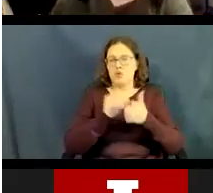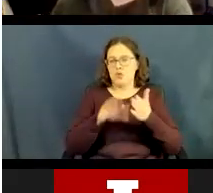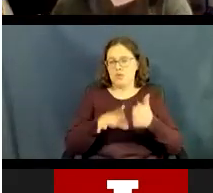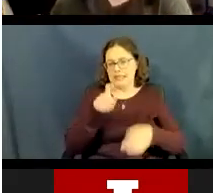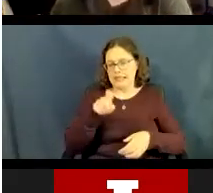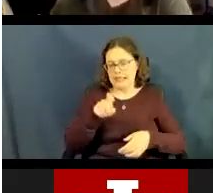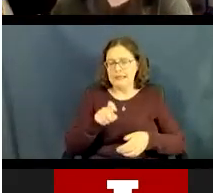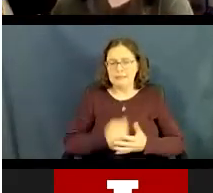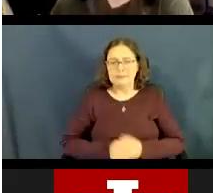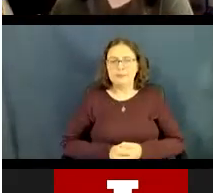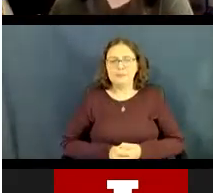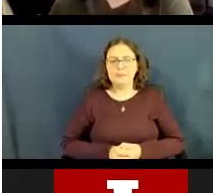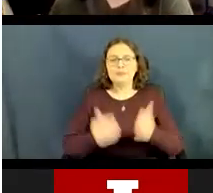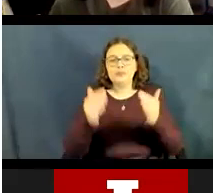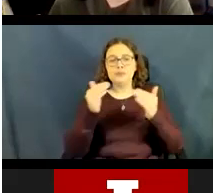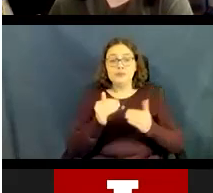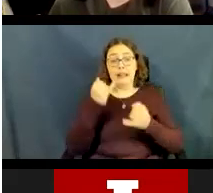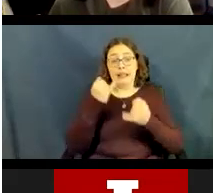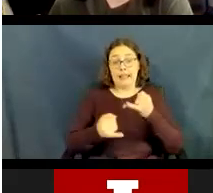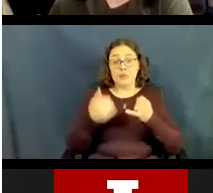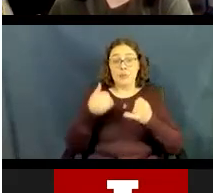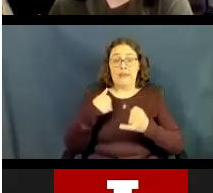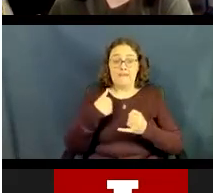Finally, the last one, we had a guest speaker yesterday,